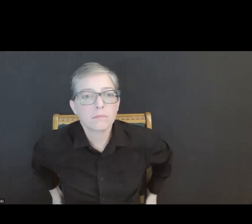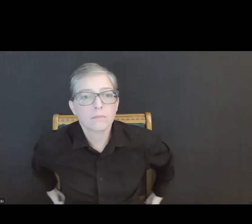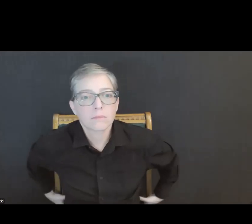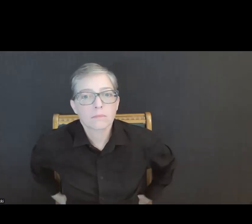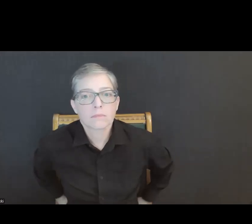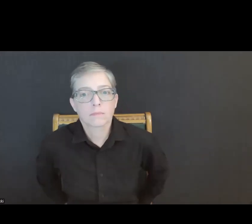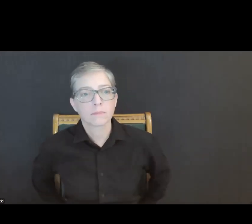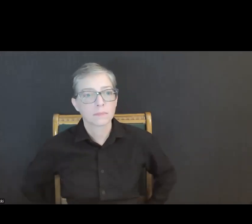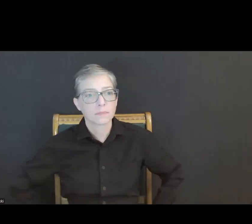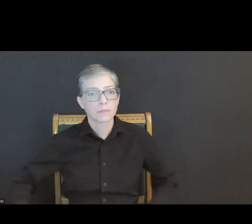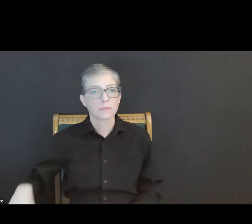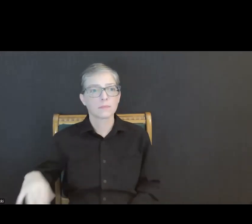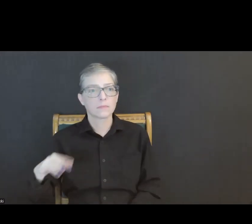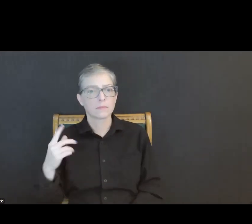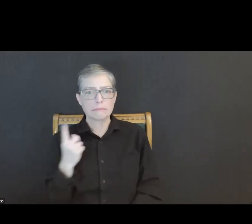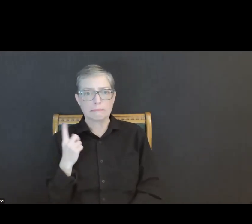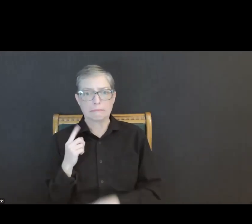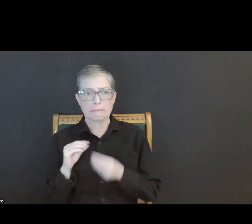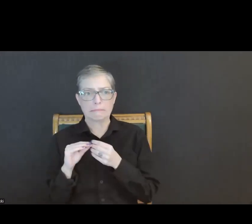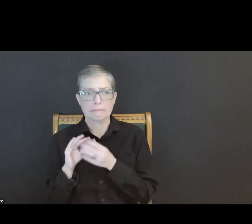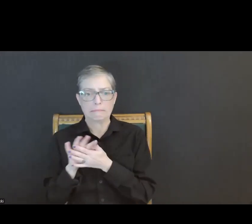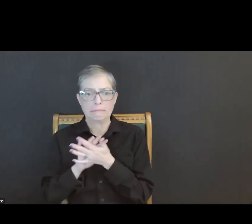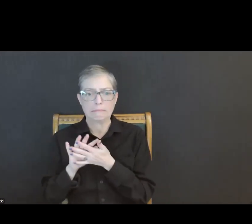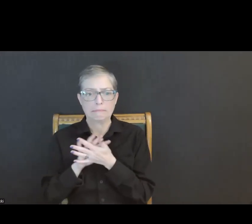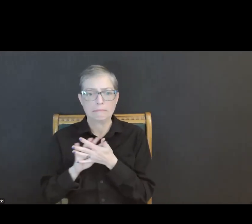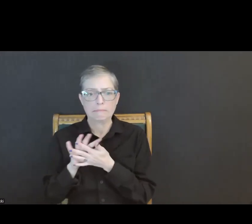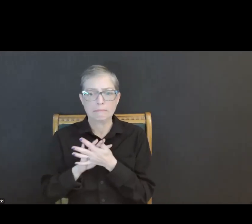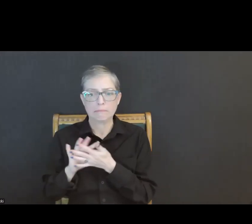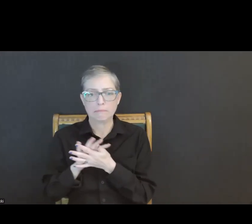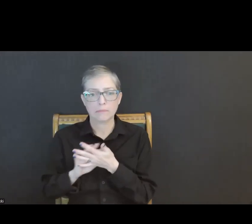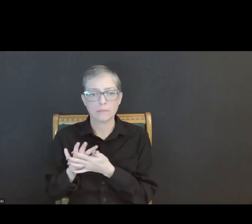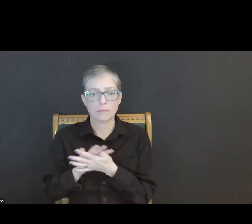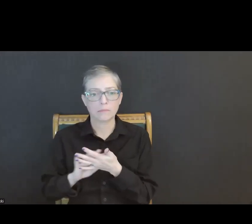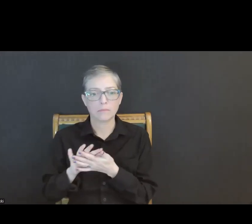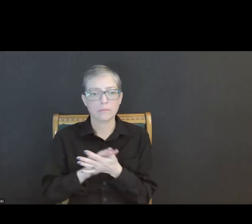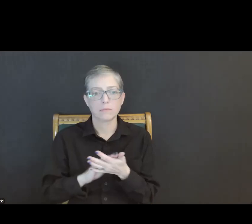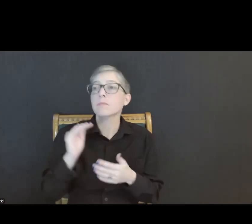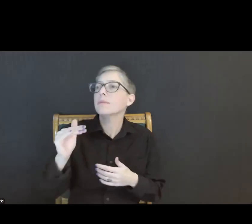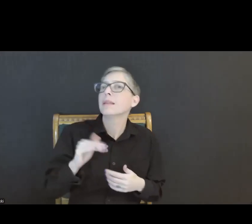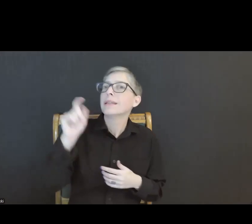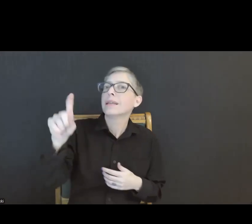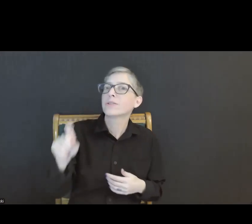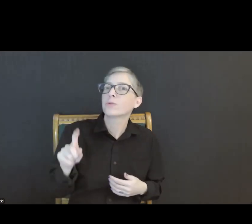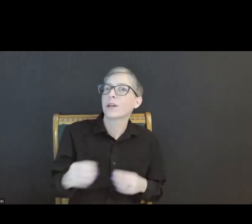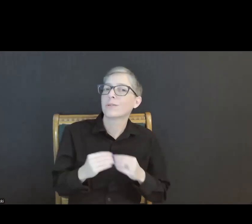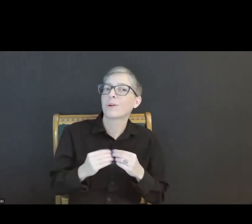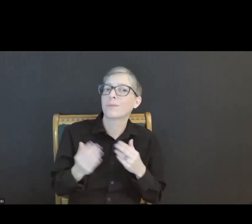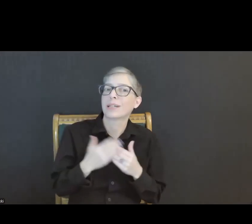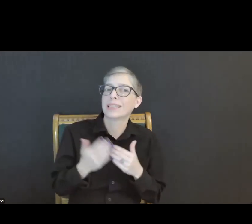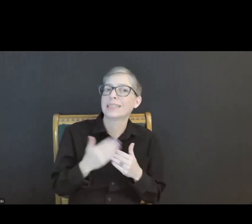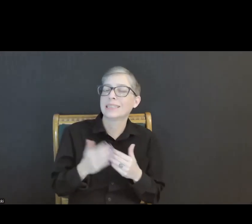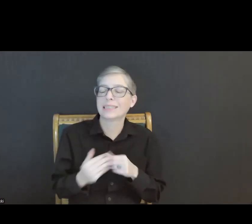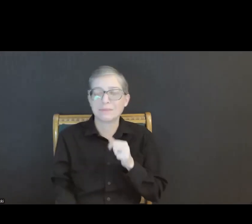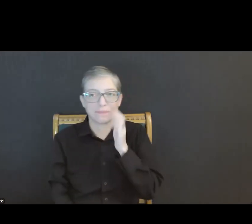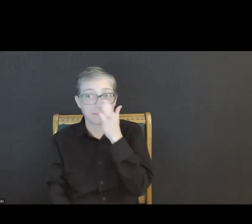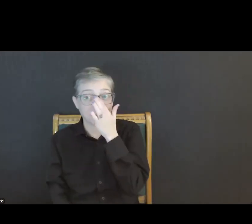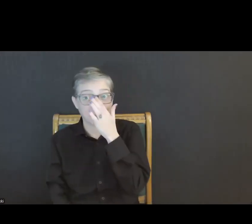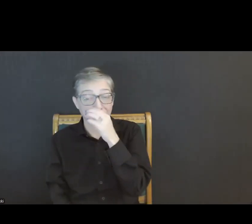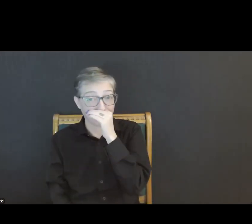we start with you the next questions are really easy we can't you know so so what